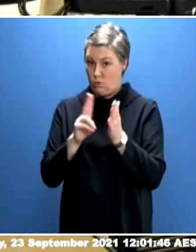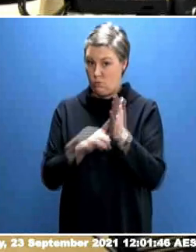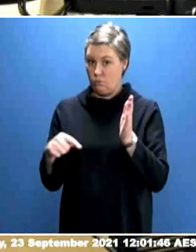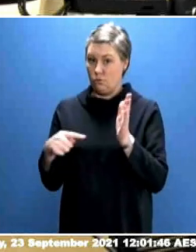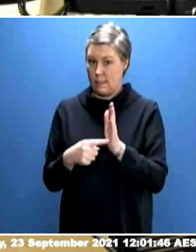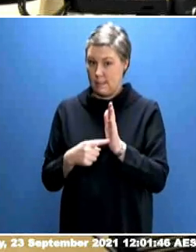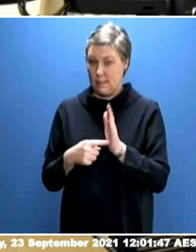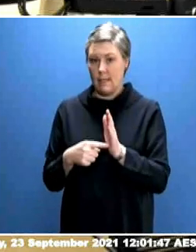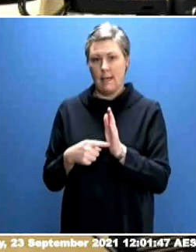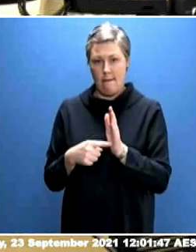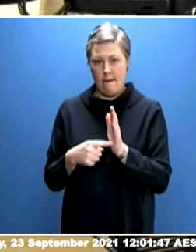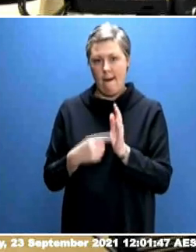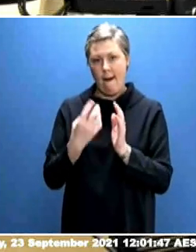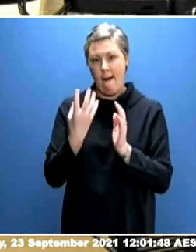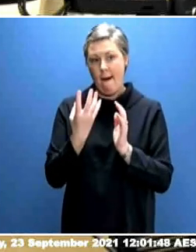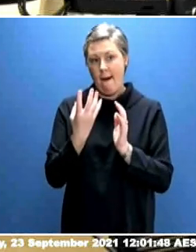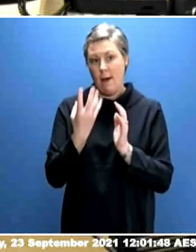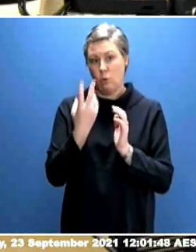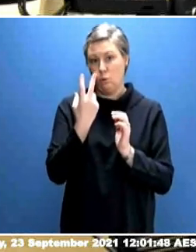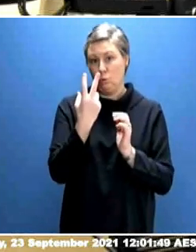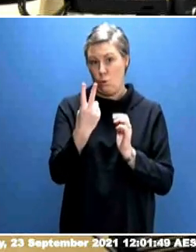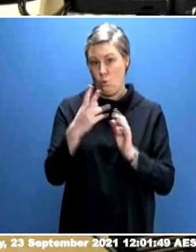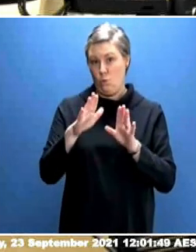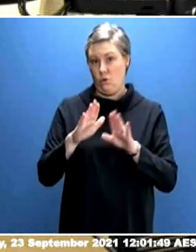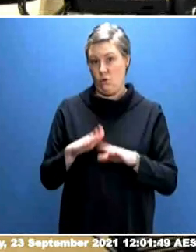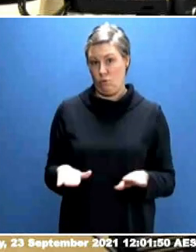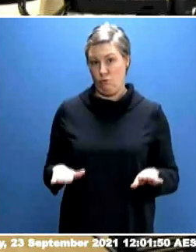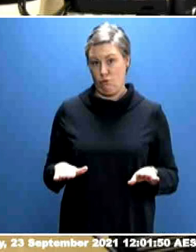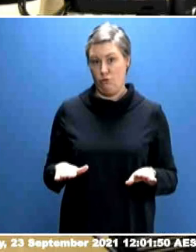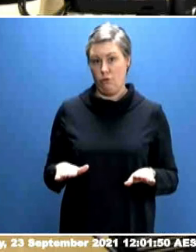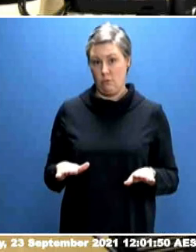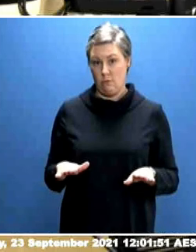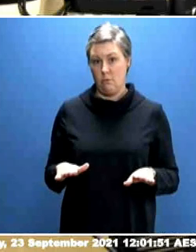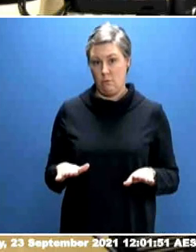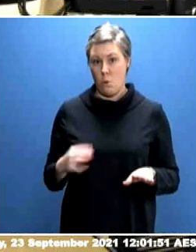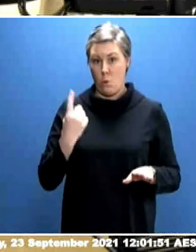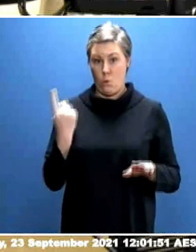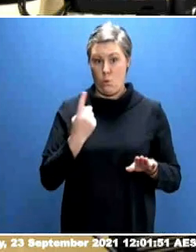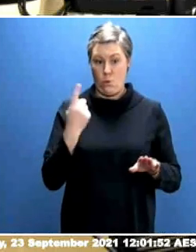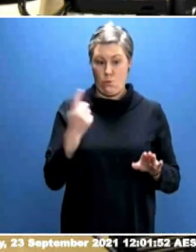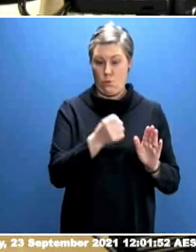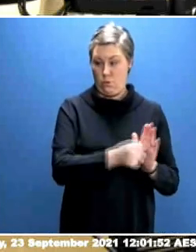there's been two children that have been admitted into the safehouse?